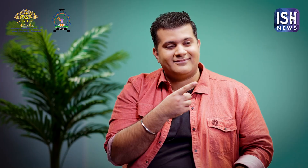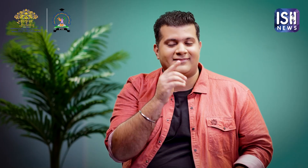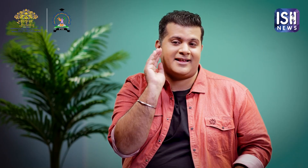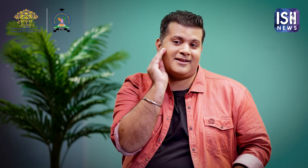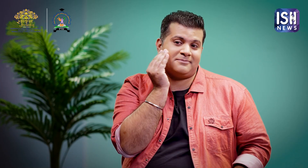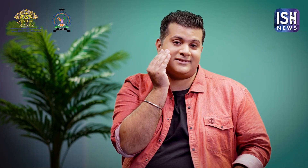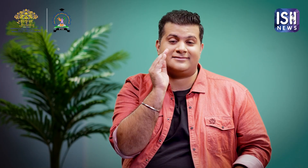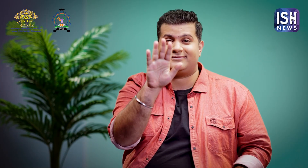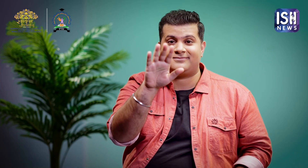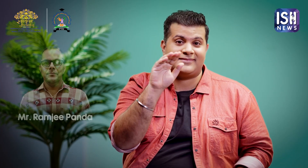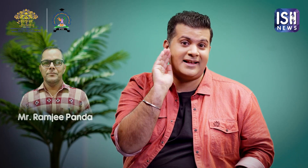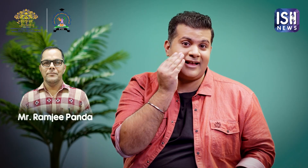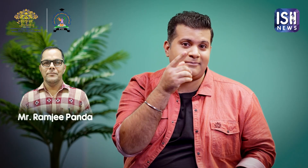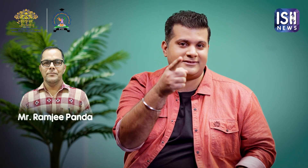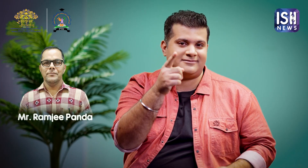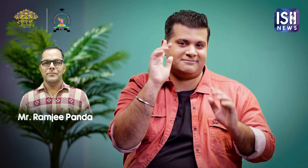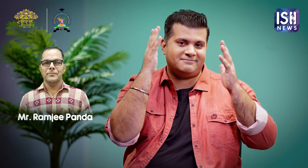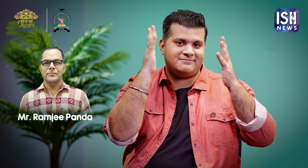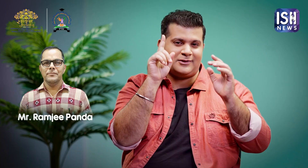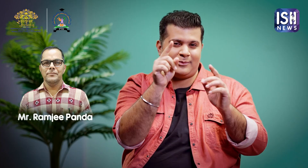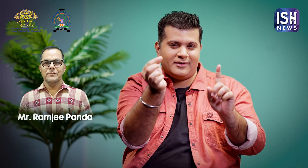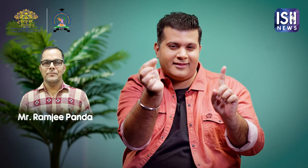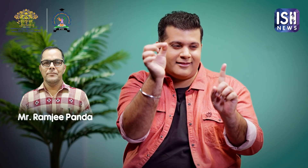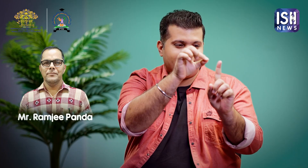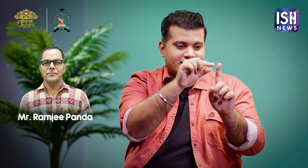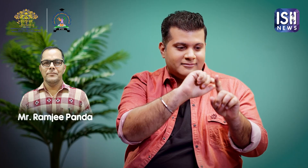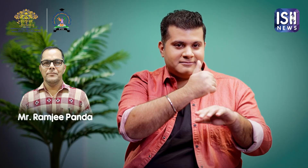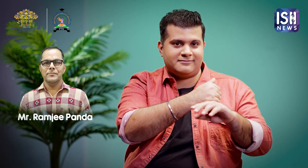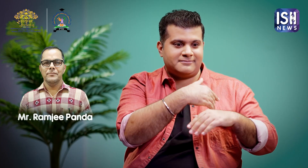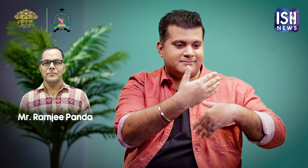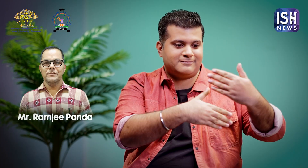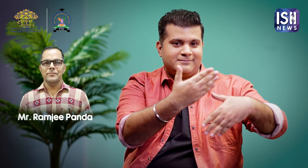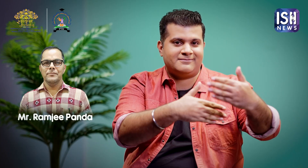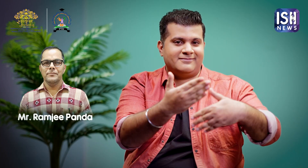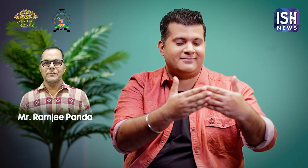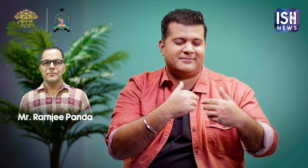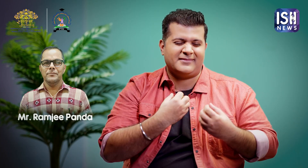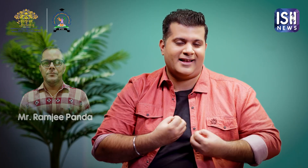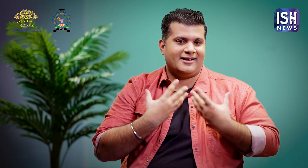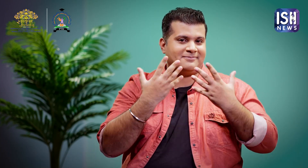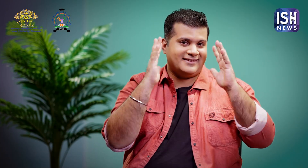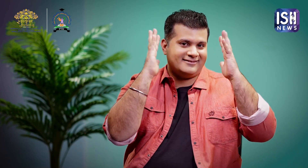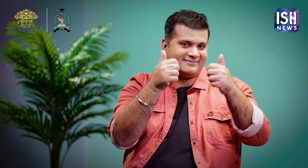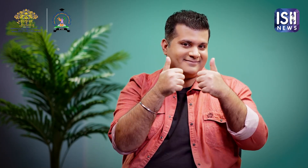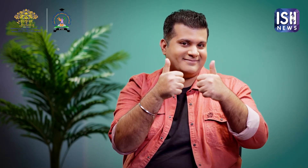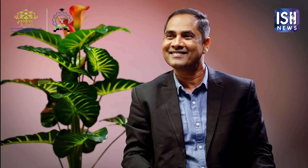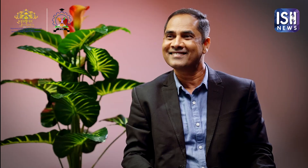Hi Ramjee Panda Sir, I applaud for your role in encouraging Sibaji, which led him to establish the school. I’m genuinely thrilled about this achievement.